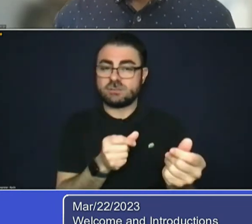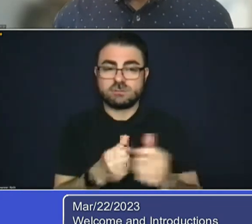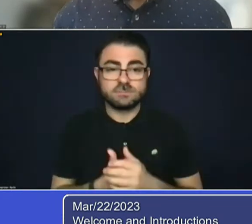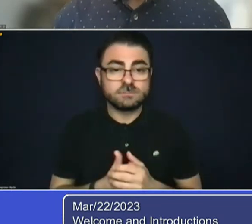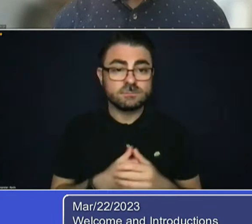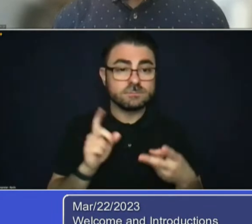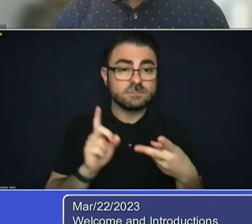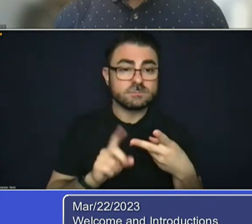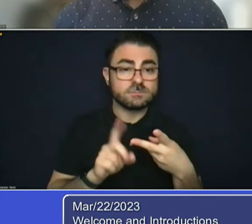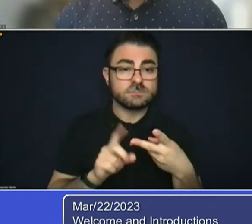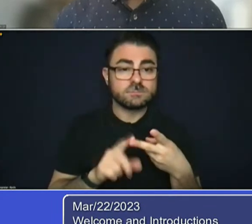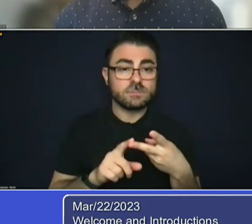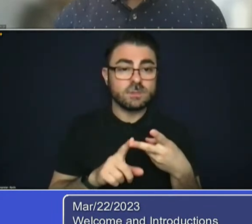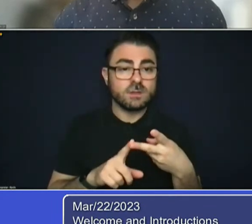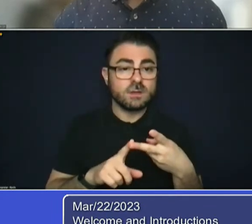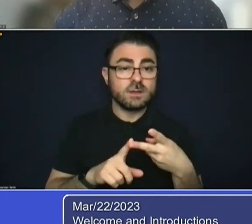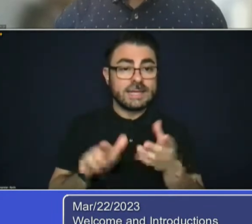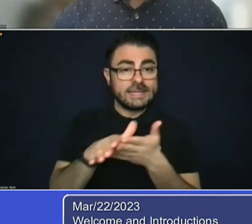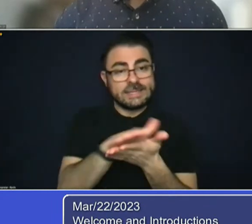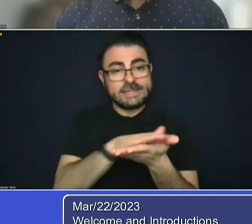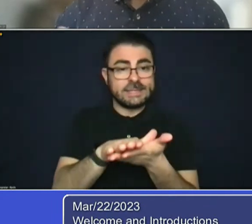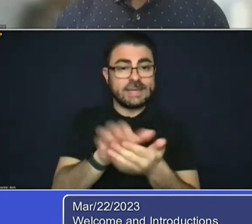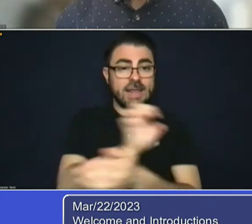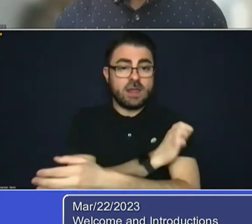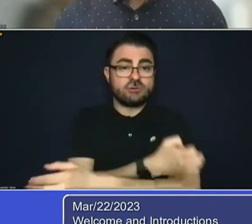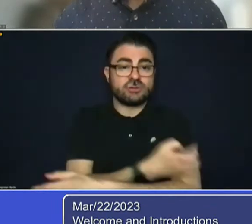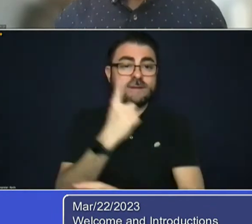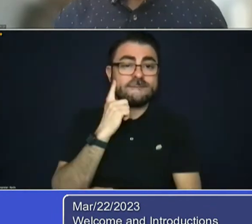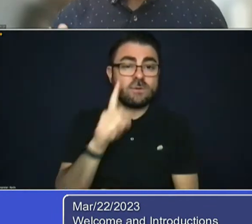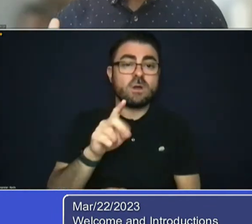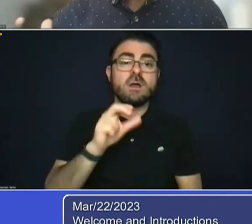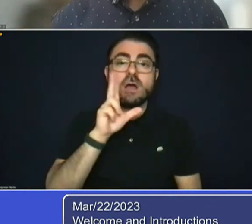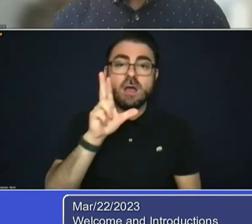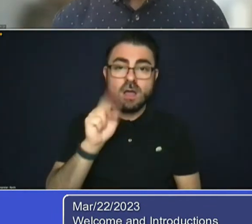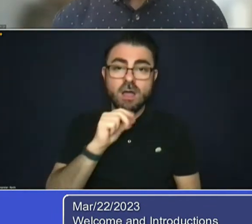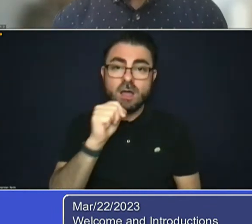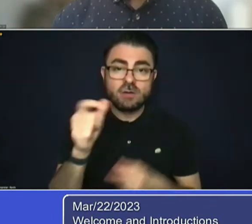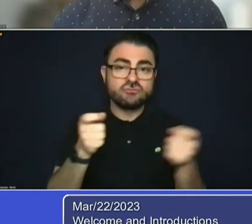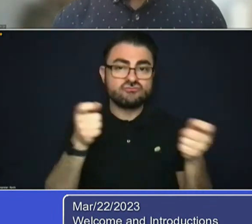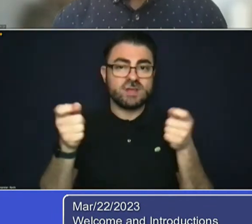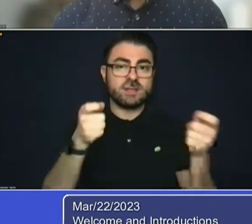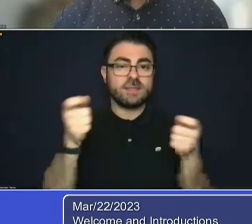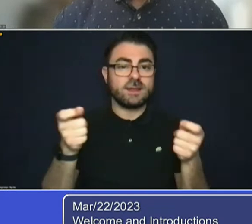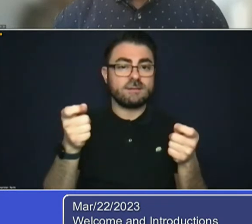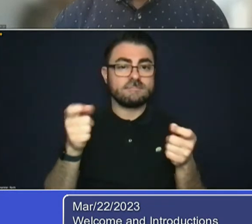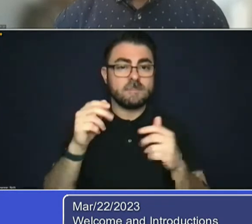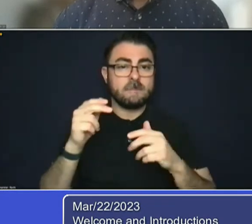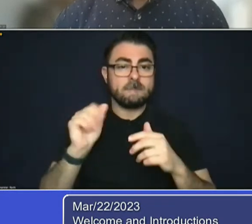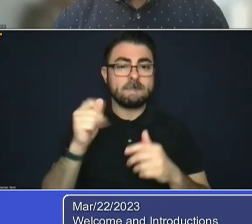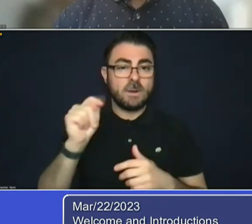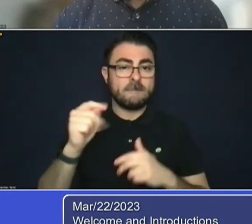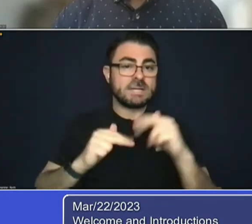PROJECTS ARE MORE SUSTAINABLE. CLEAN ENERGY AND UNREGULATED HOUSING.